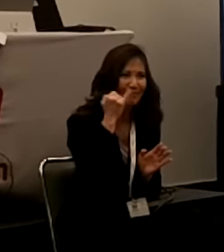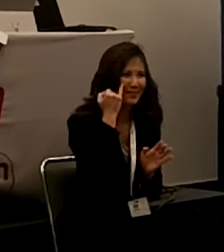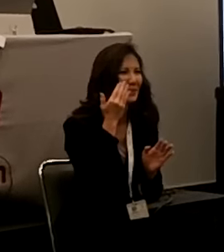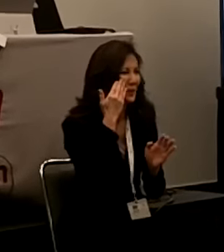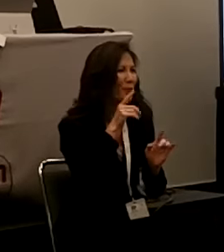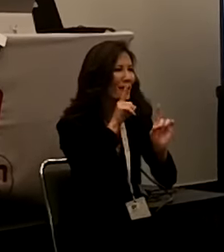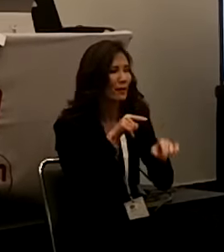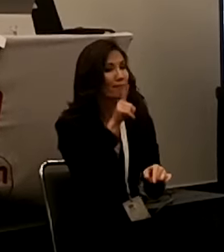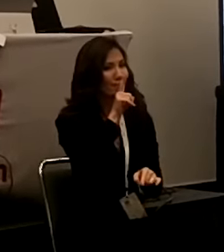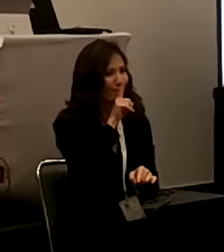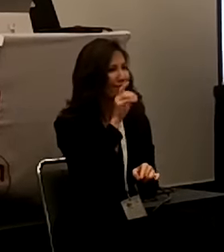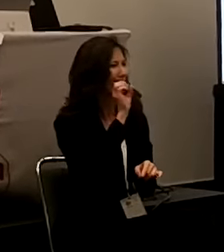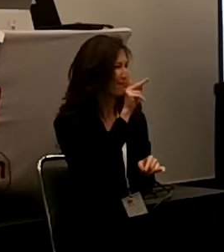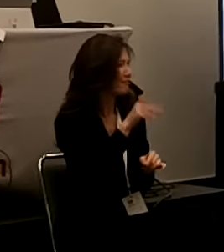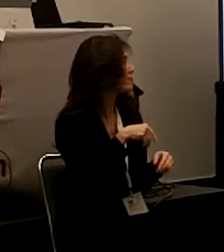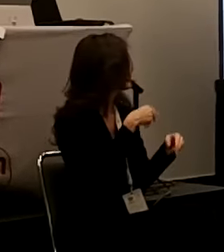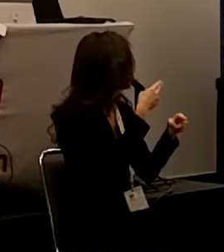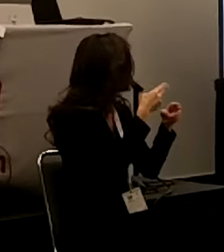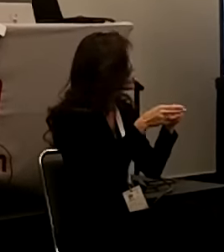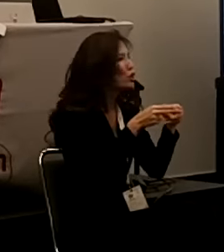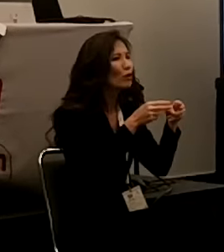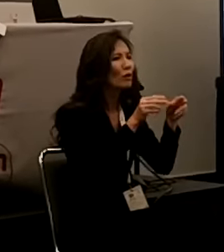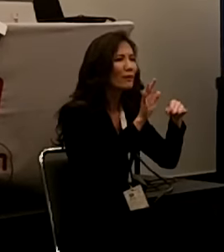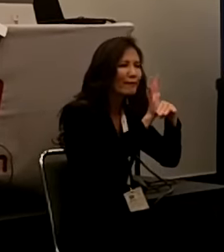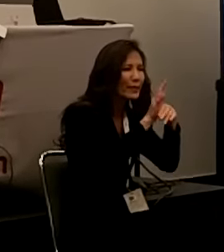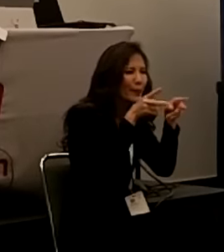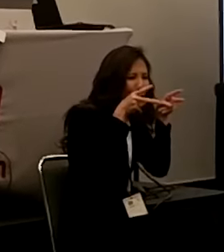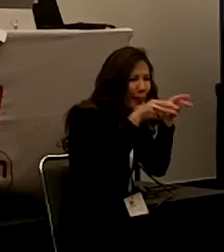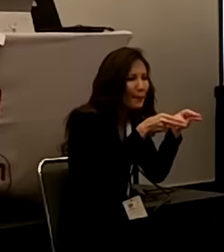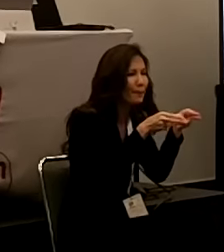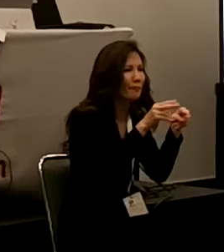But it's a very short quiz, about thirty seconds.